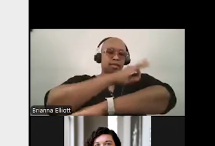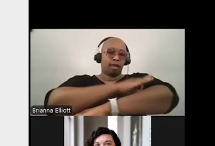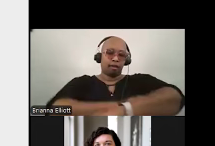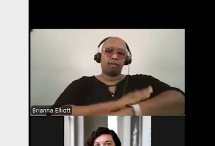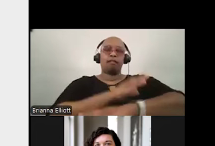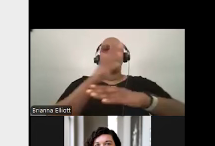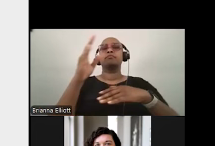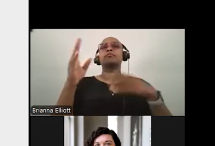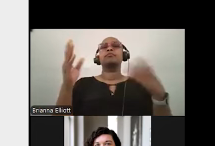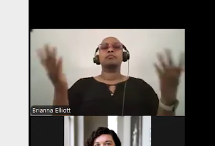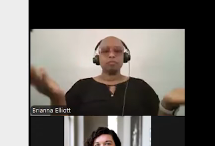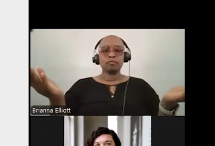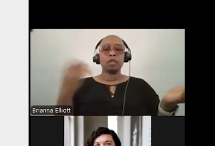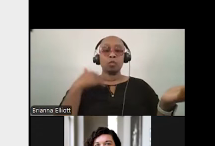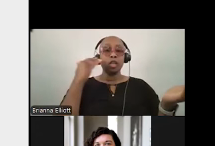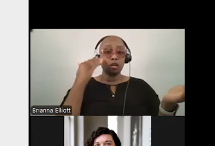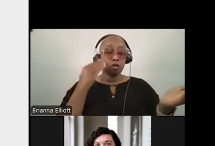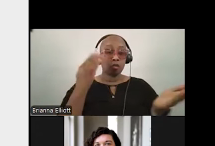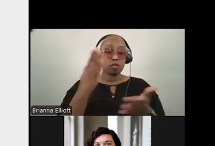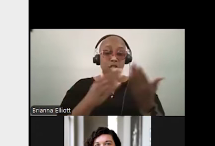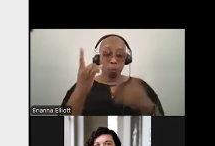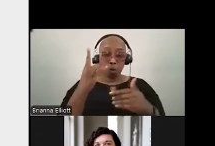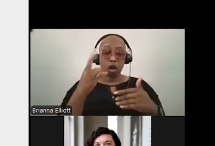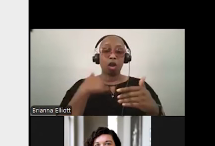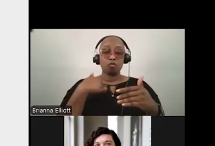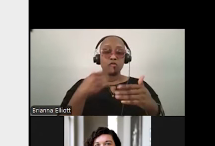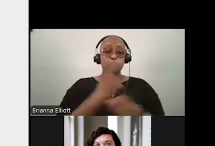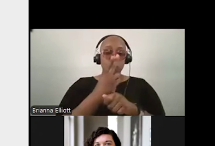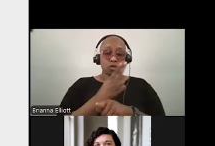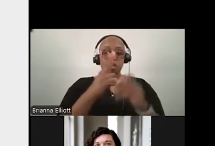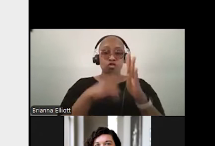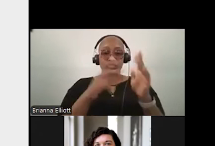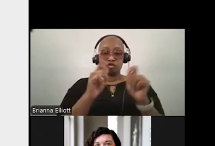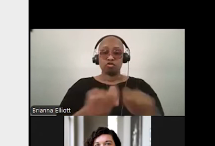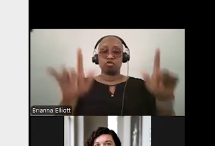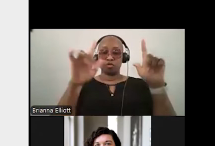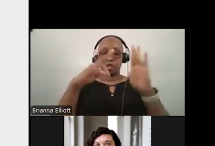someone who is using a screen reader would have the description of what that image is as well and